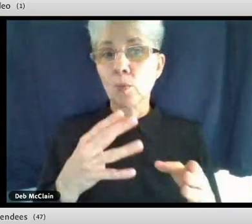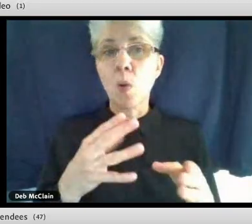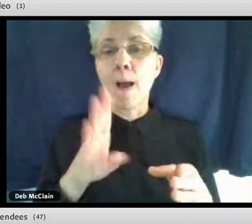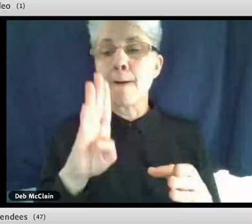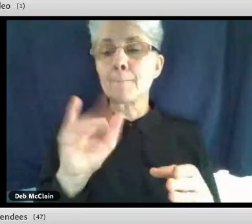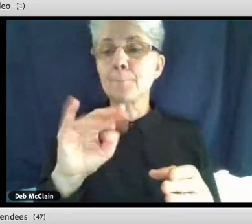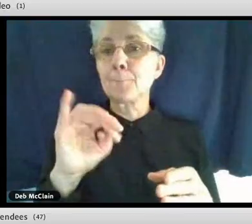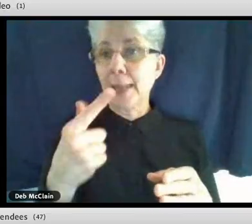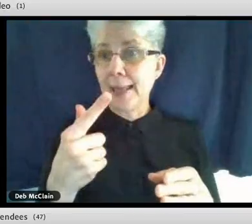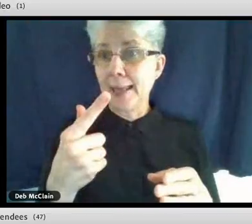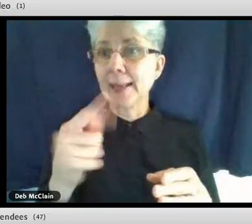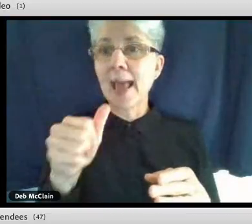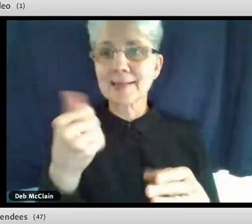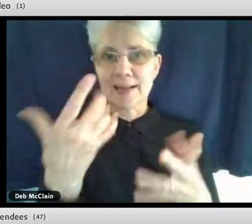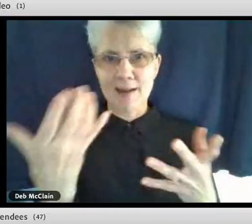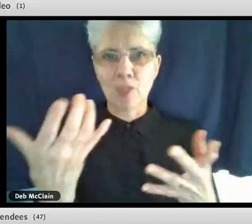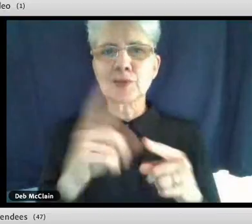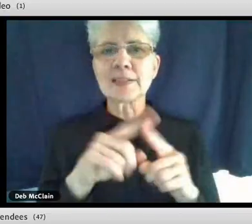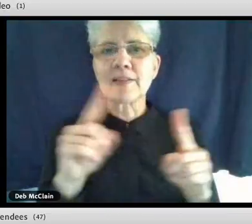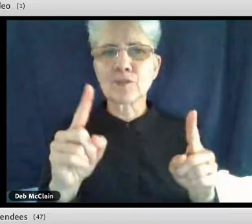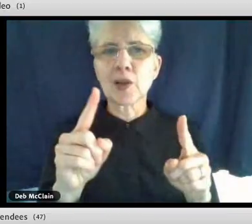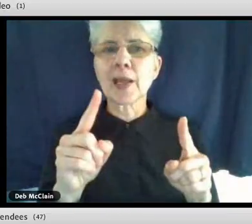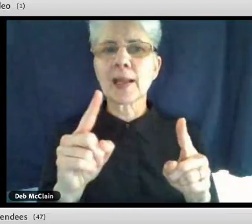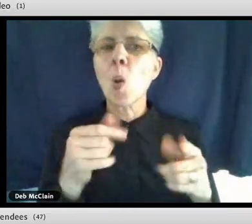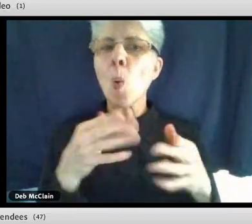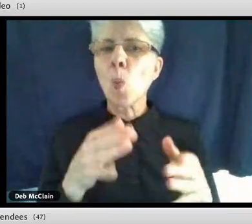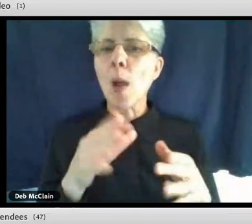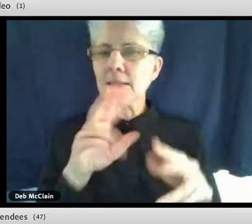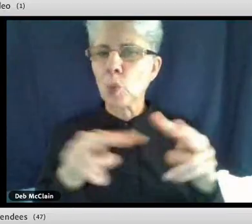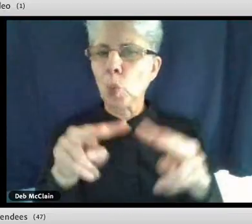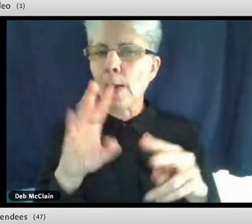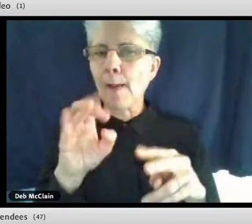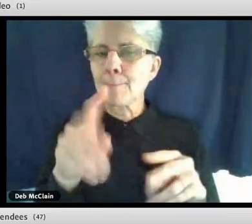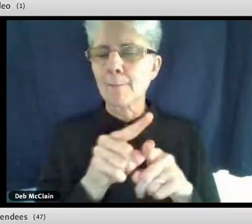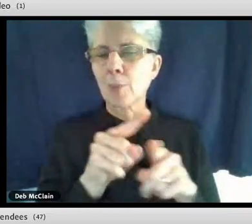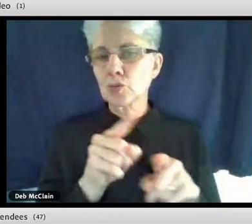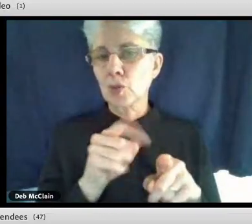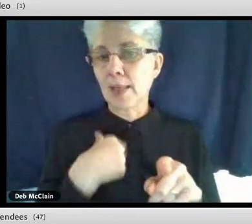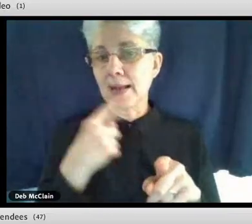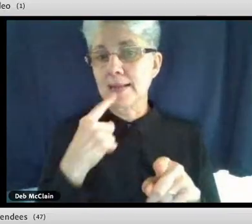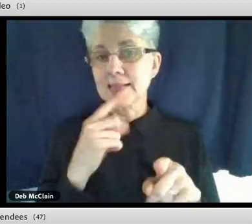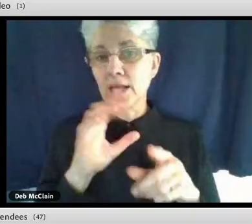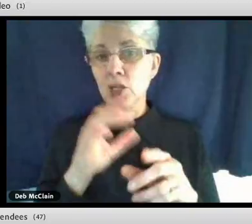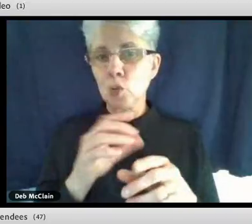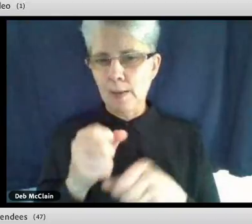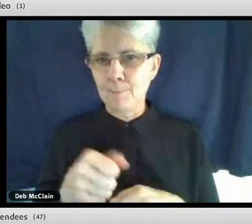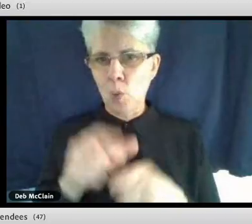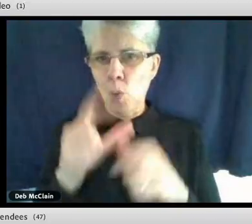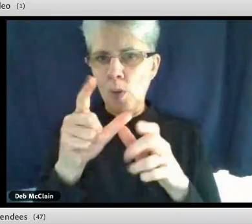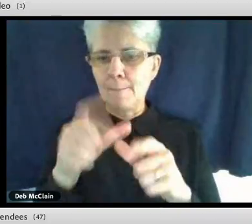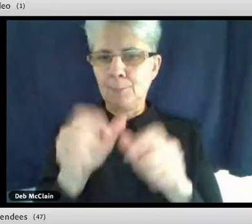Bing has got another kind of different way of looking at the map, and you can also, again, like I said, look at it by county.